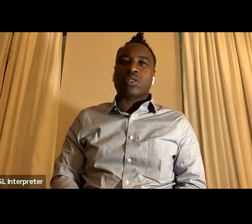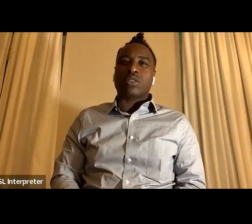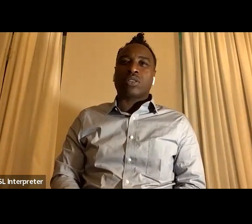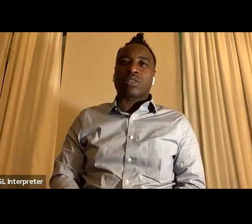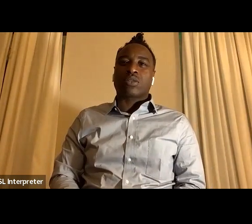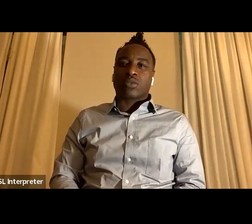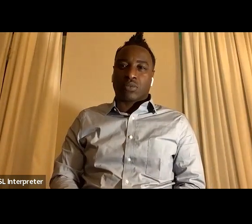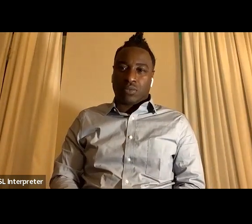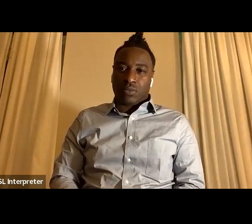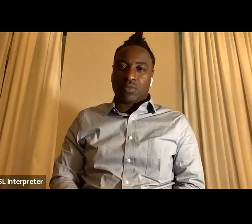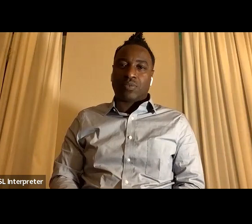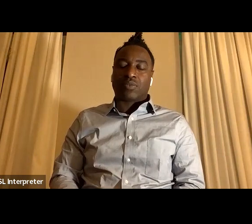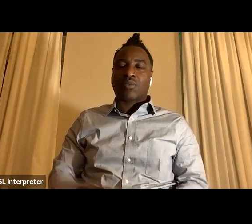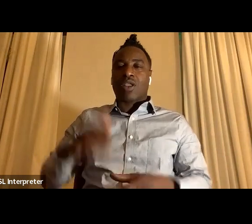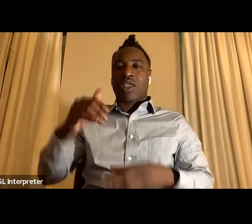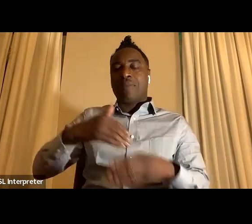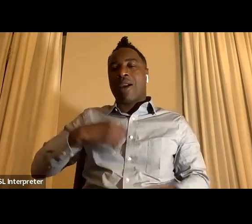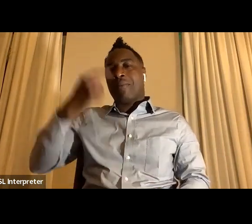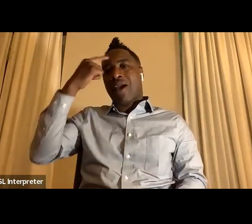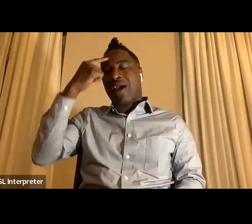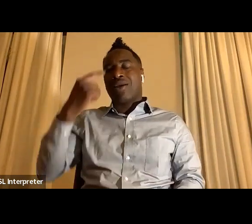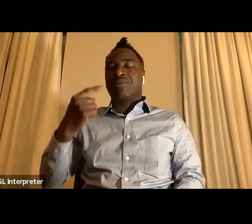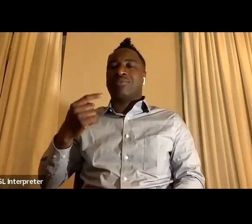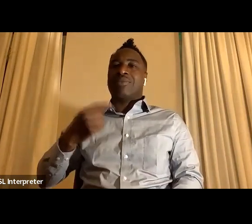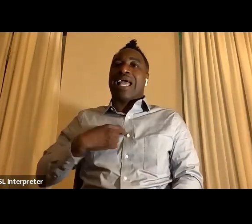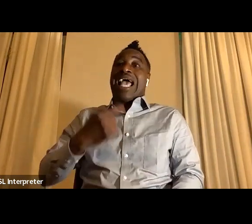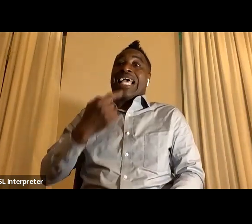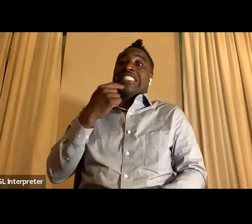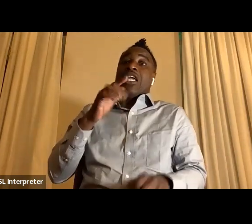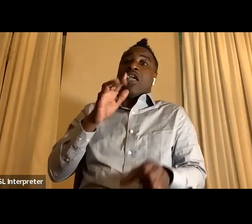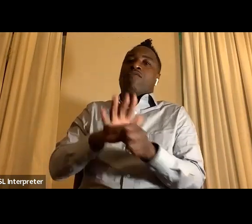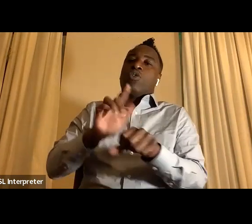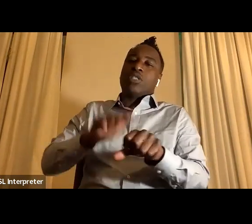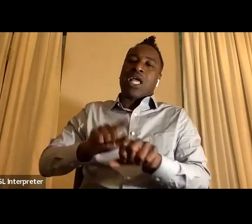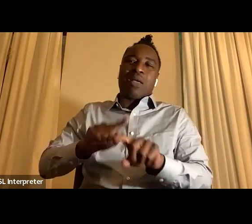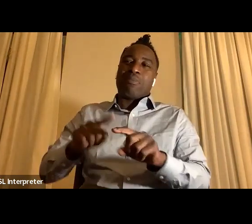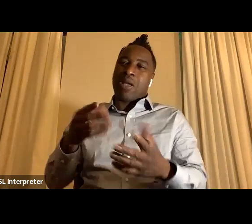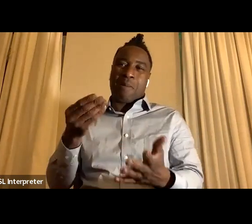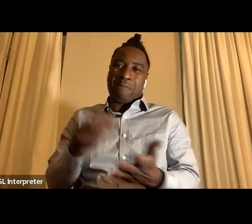in my mind, I'd say full time, but like money, I don't sell I don't sell artwork.